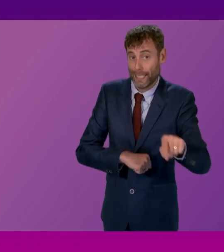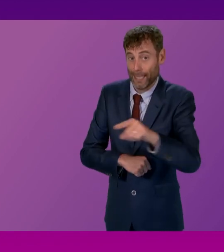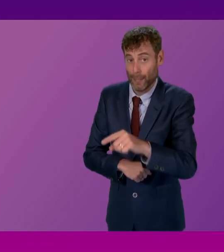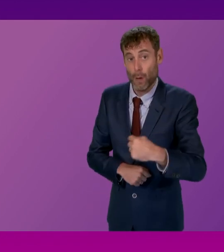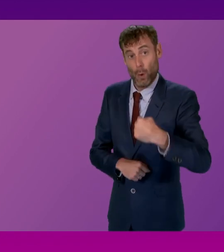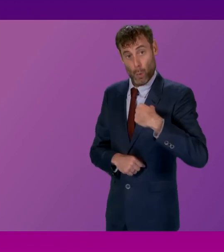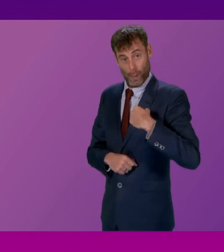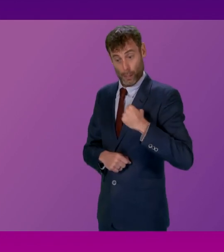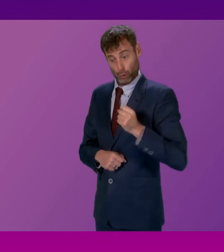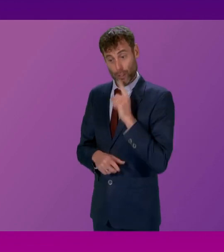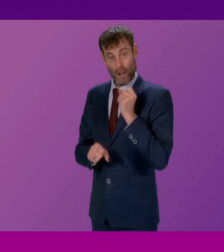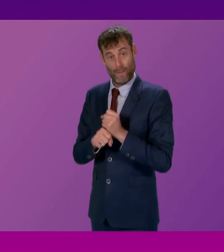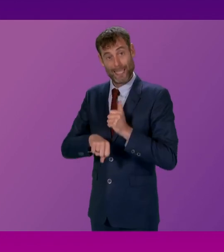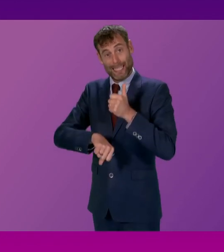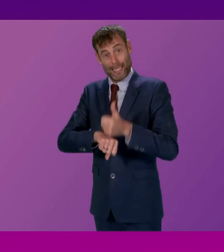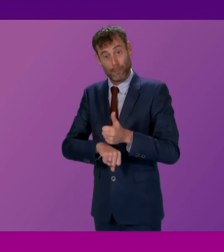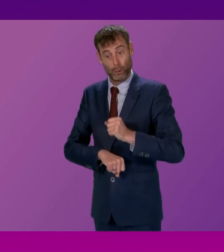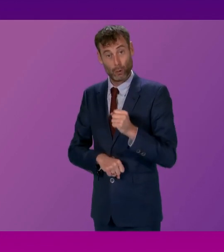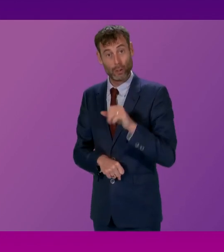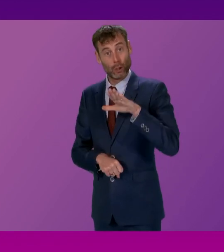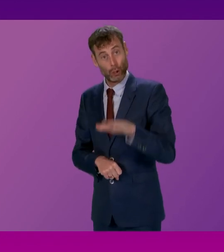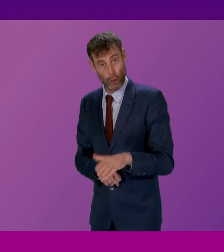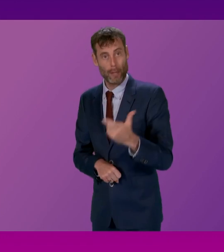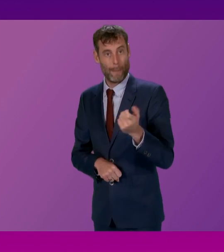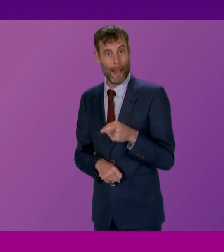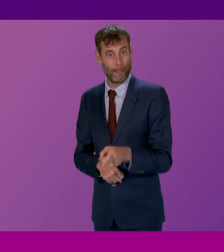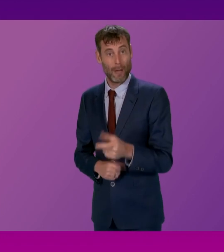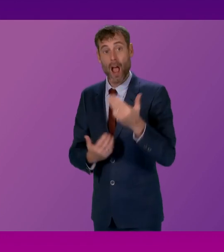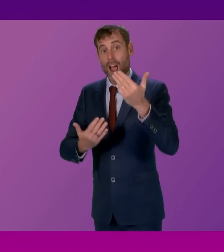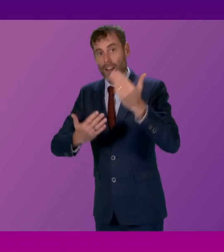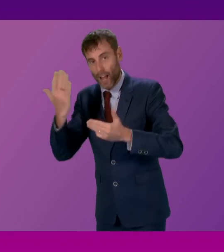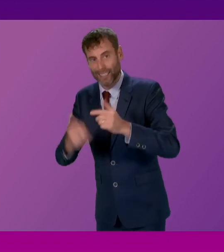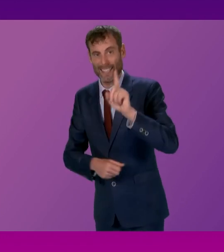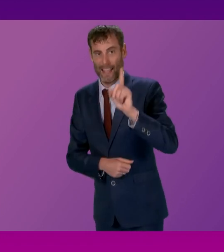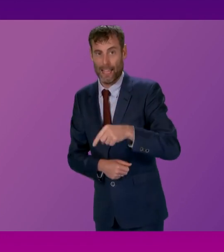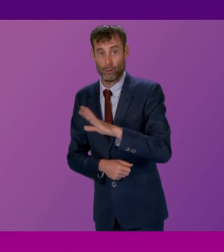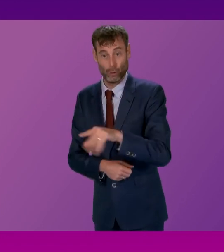payment, that an estimated 90,000 children will be lifted out of poverty this year.